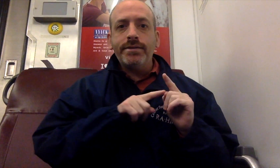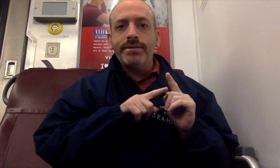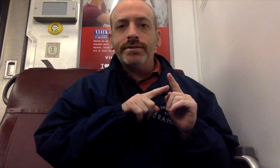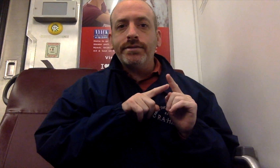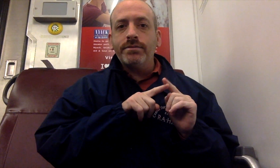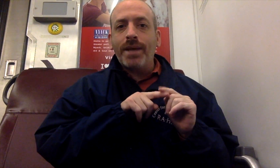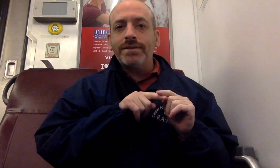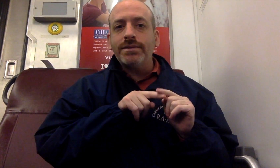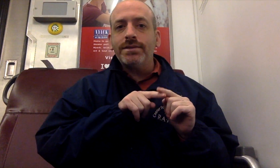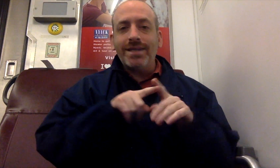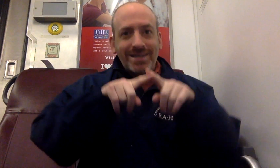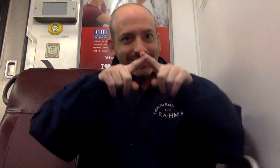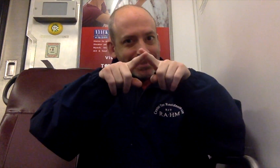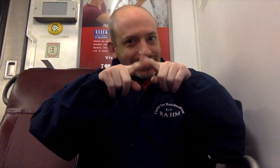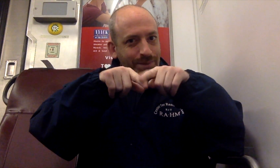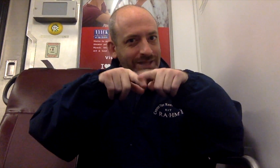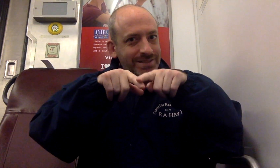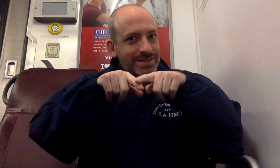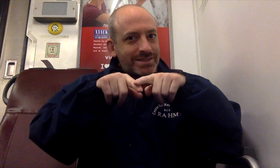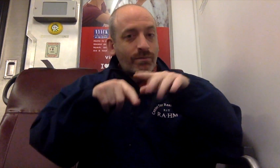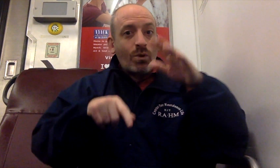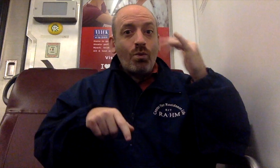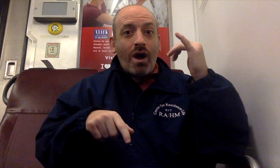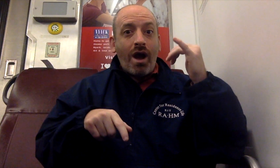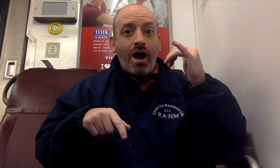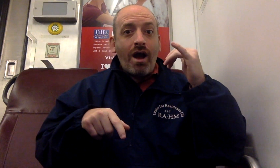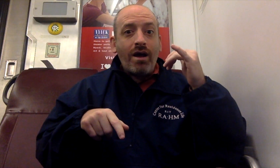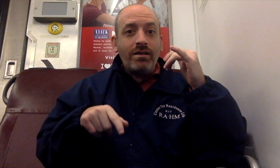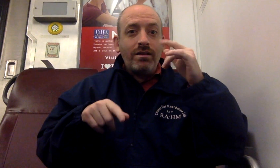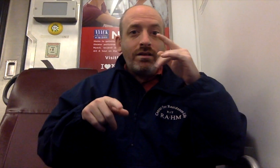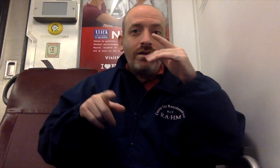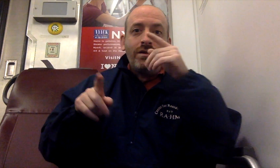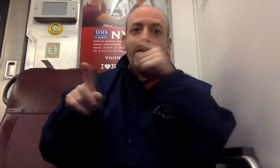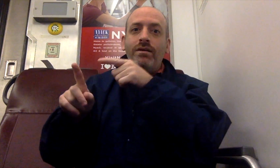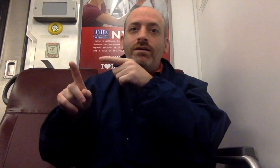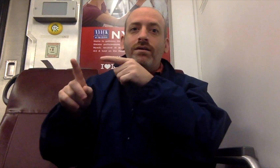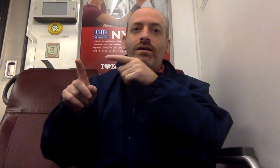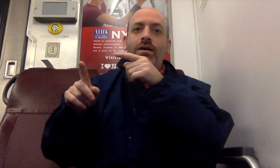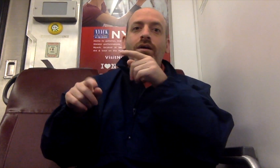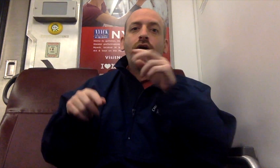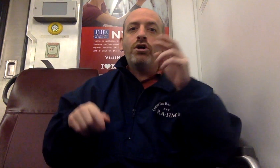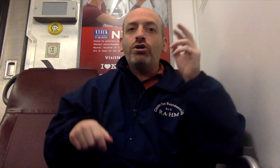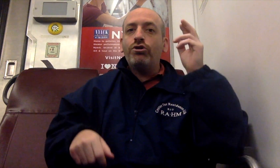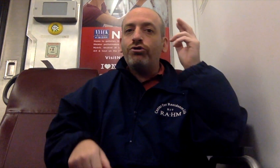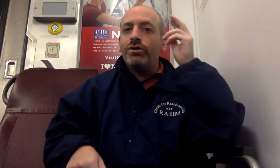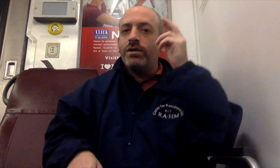Most of the times, I generally mention this, "It depends." The main reason why I've been saying this, "It depends"